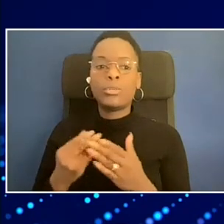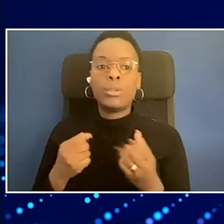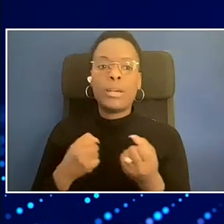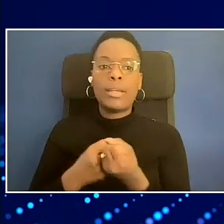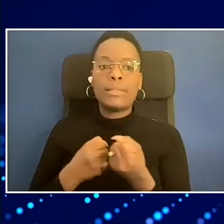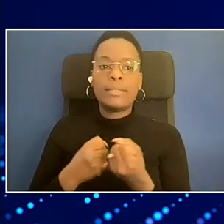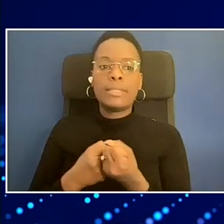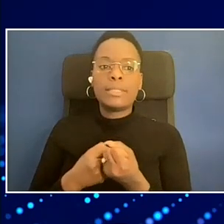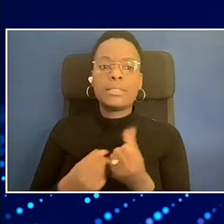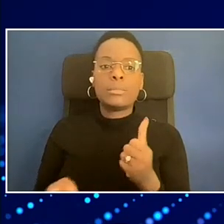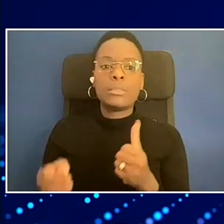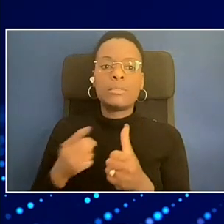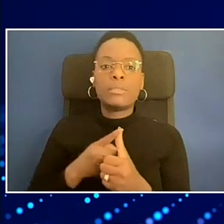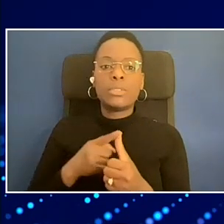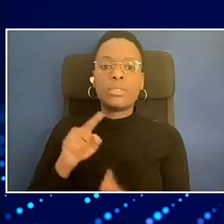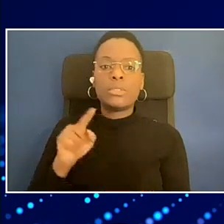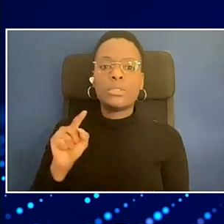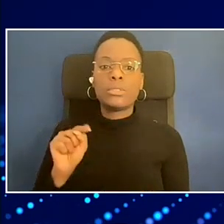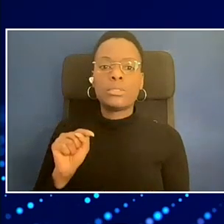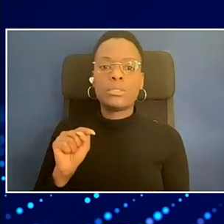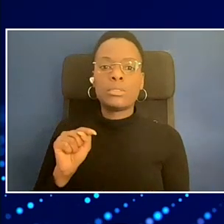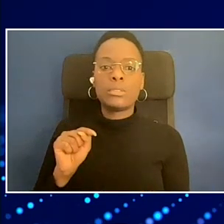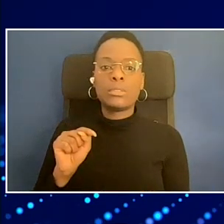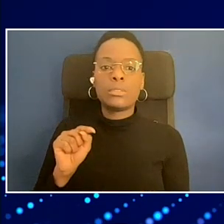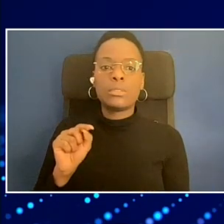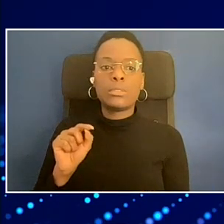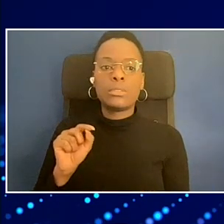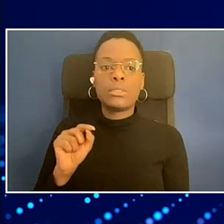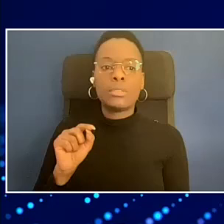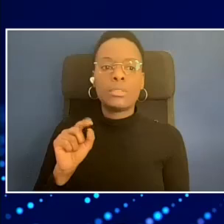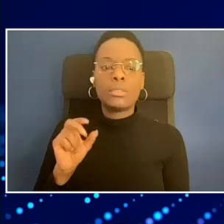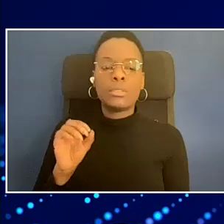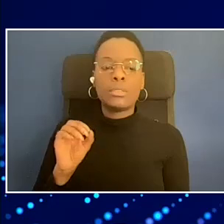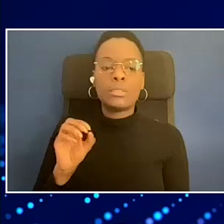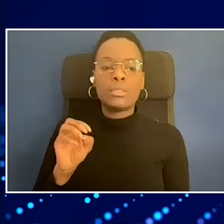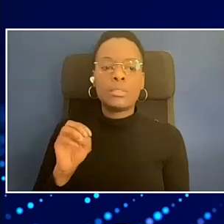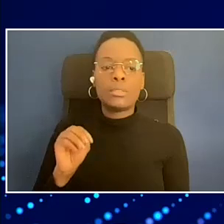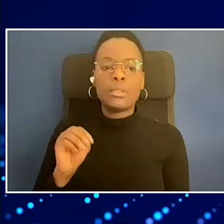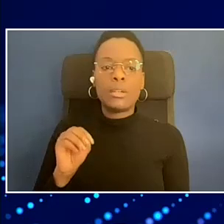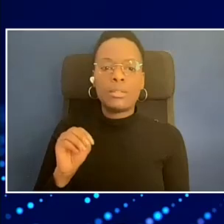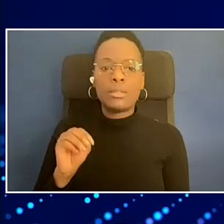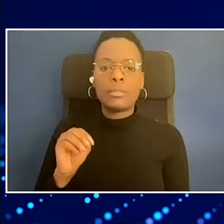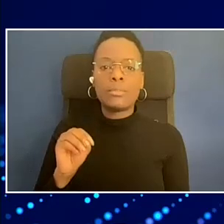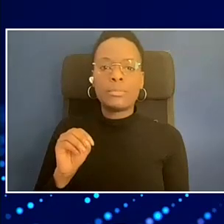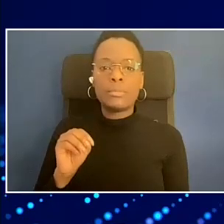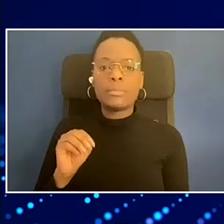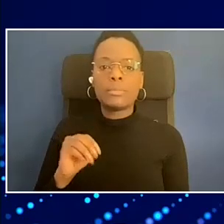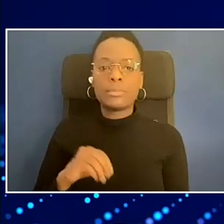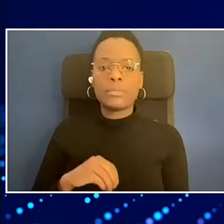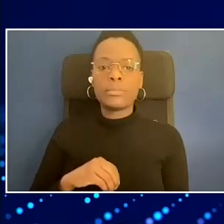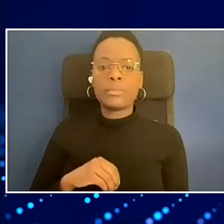Yeah. Thank you, Greg. Greg, I think the encouragement of it being a part of tuition is inflationary on pricing in